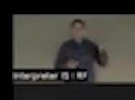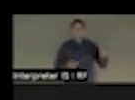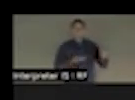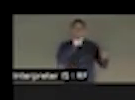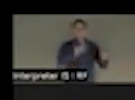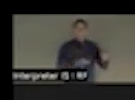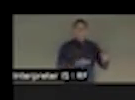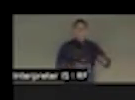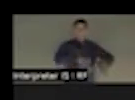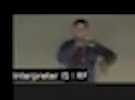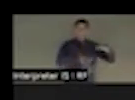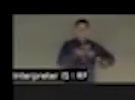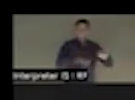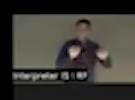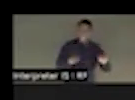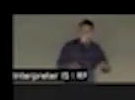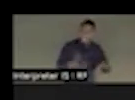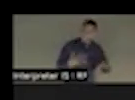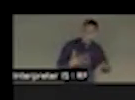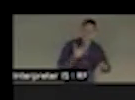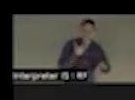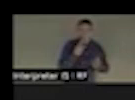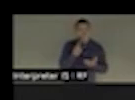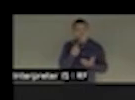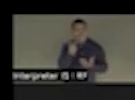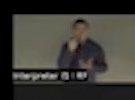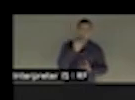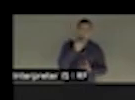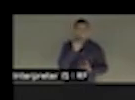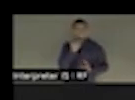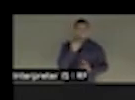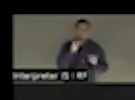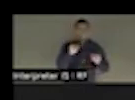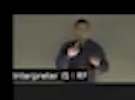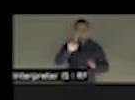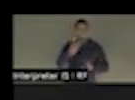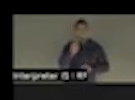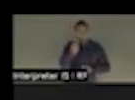captions and then try to improve them as much as possible, of course.